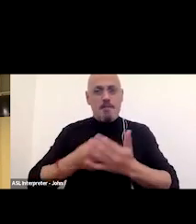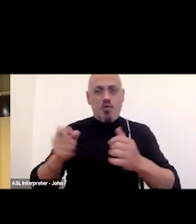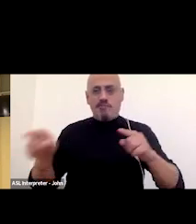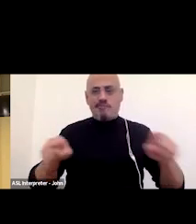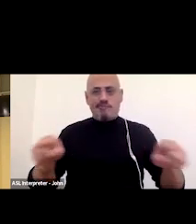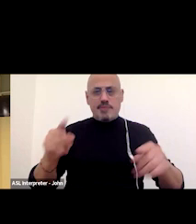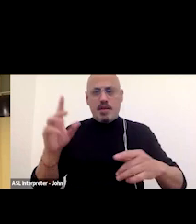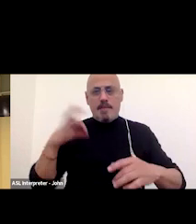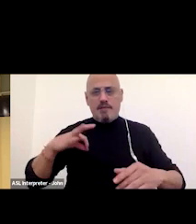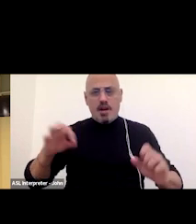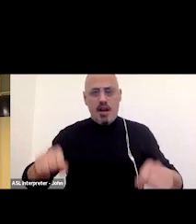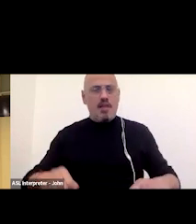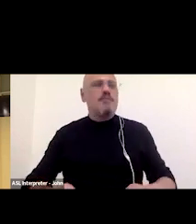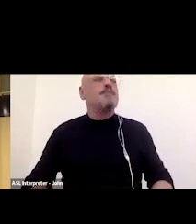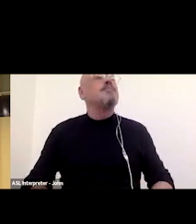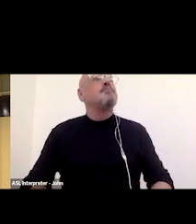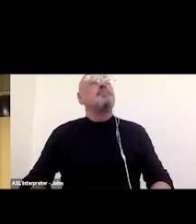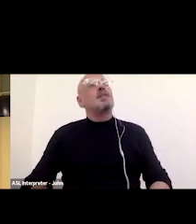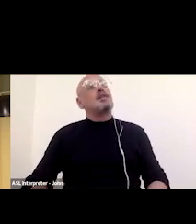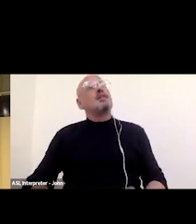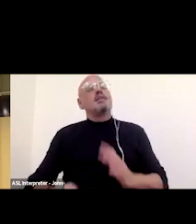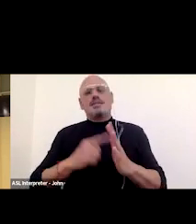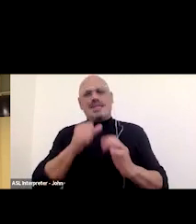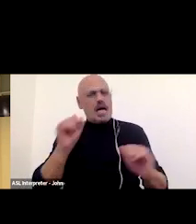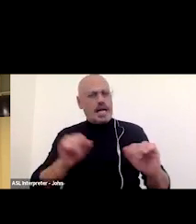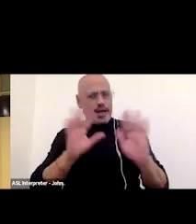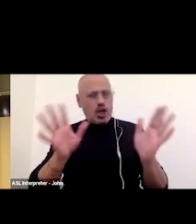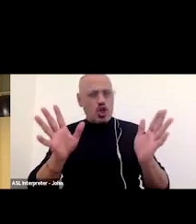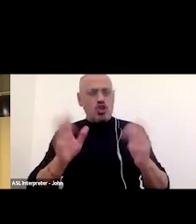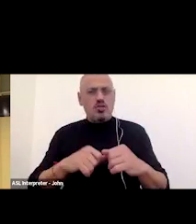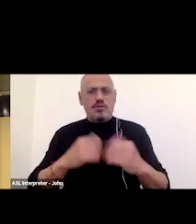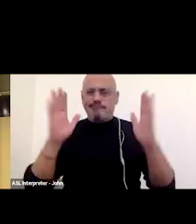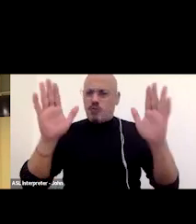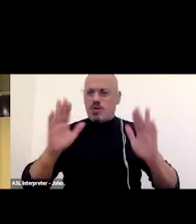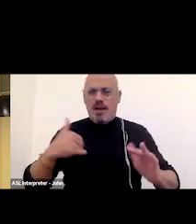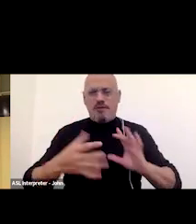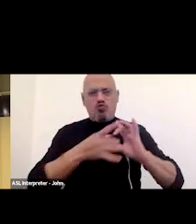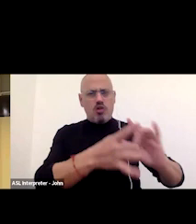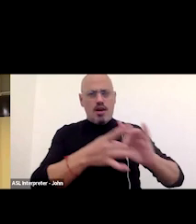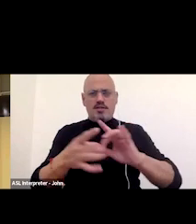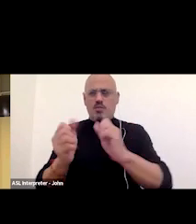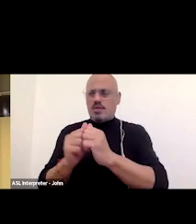and it is, sometimes it's not clear. So it's wonderful to have those relationships with SSA,